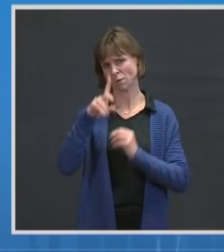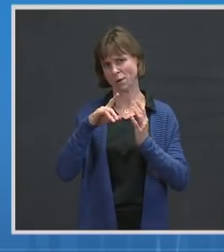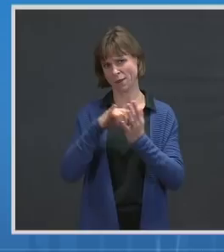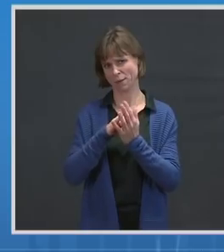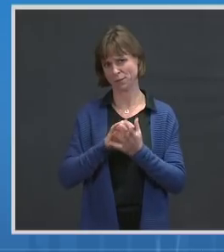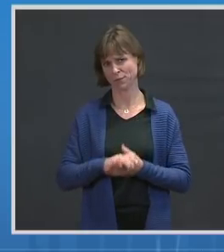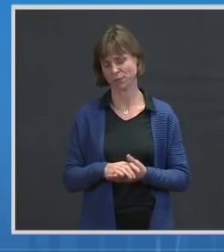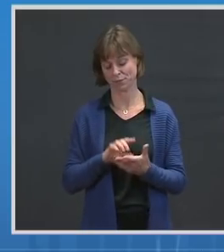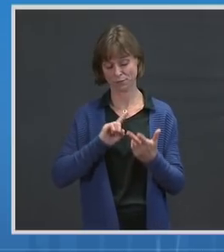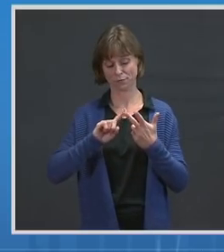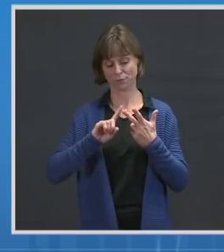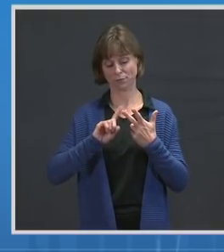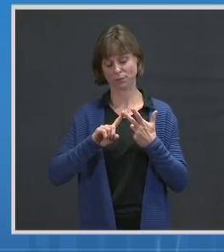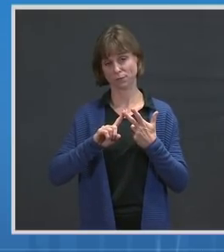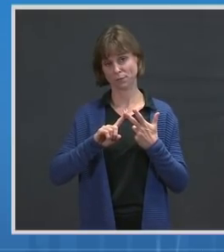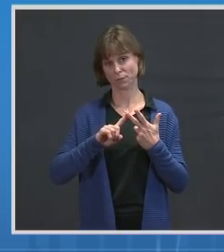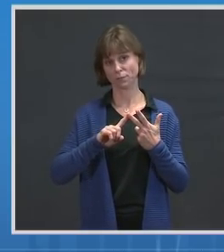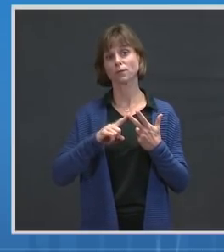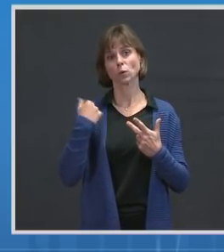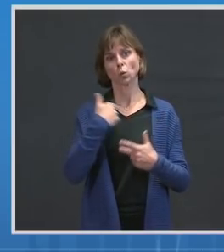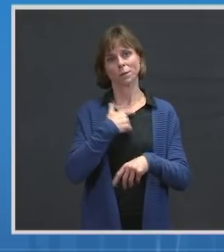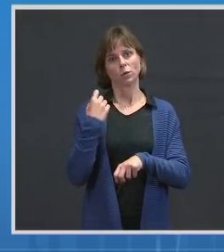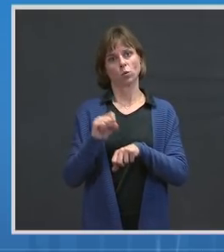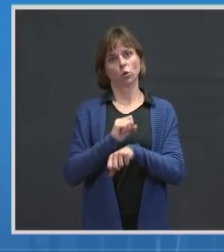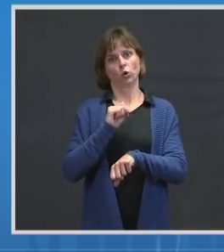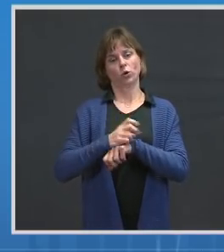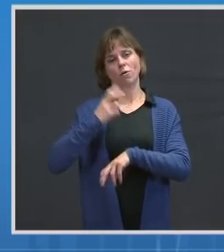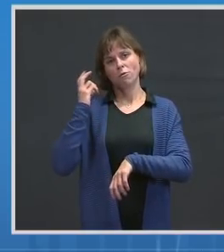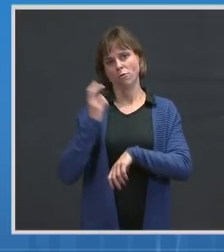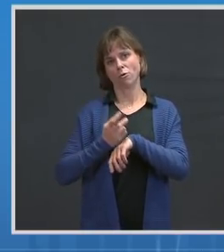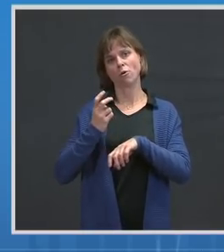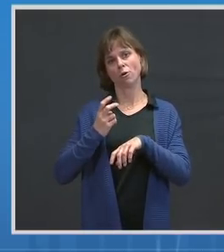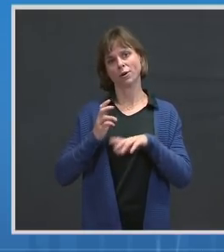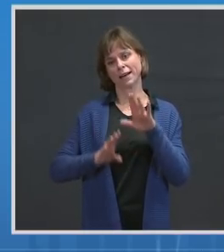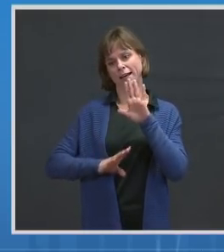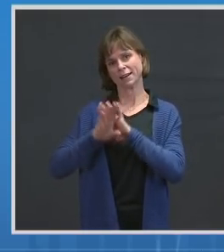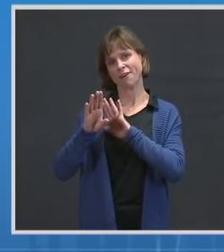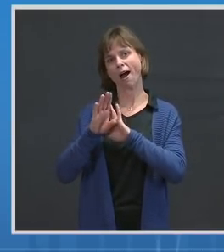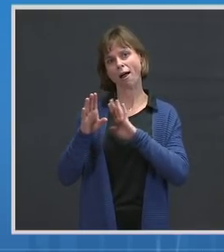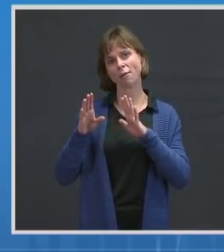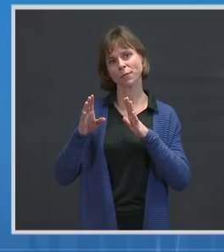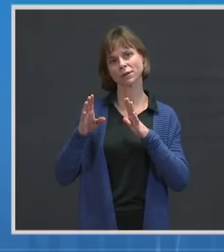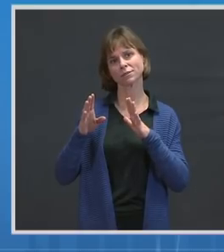And then third, we have been hard at work developing robust efforts in COVID-19 testing as well.